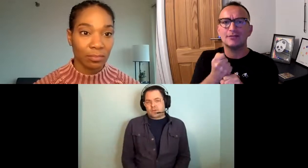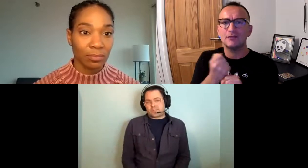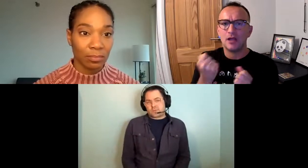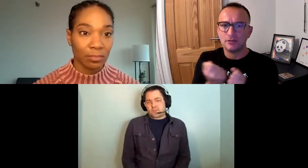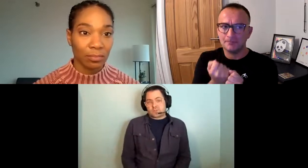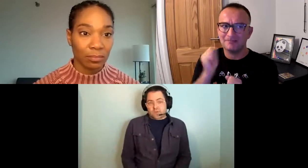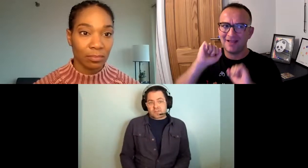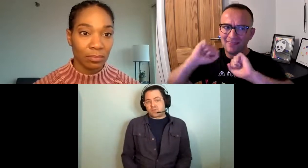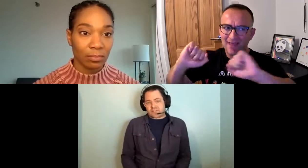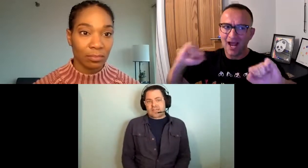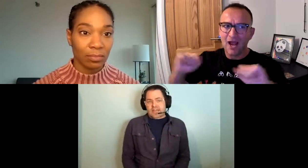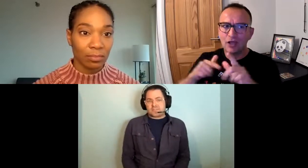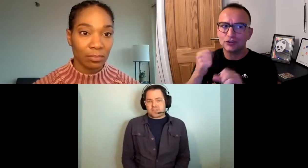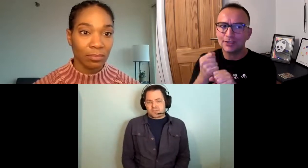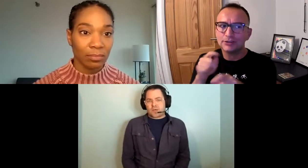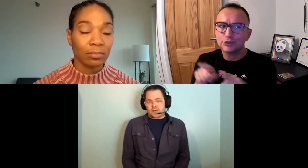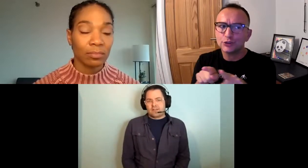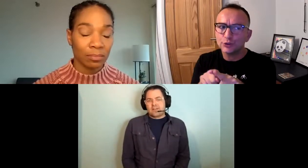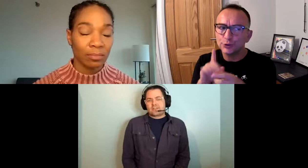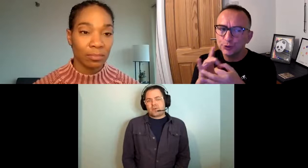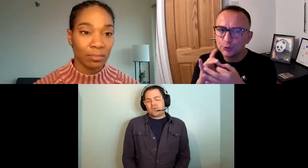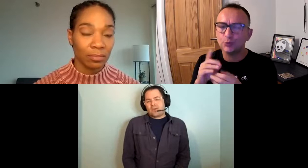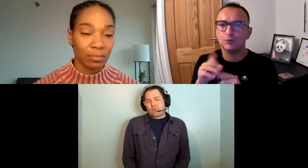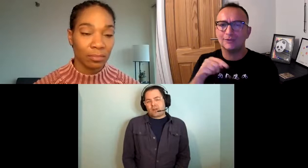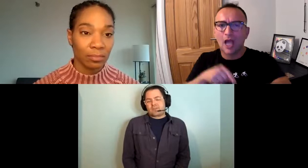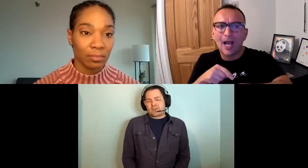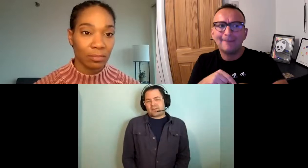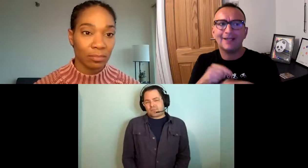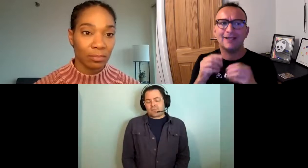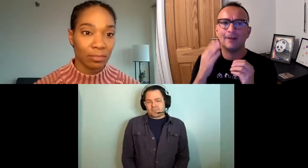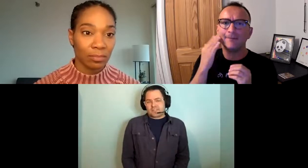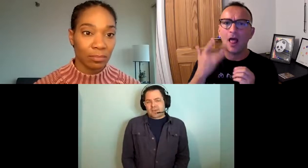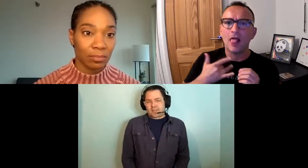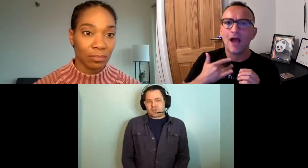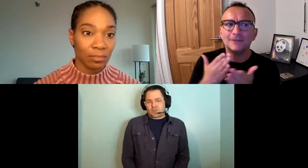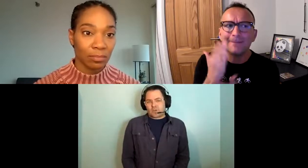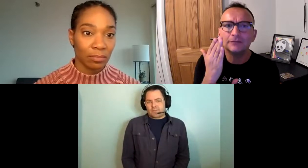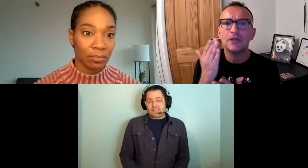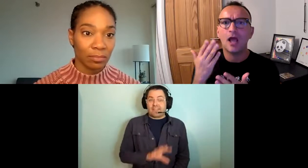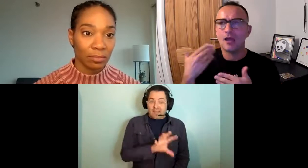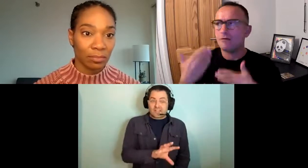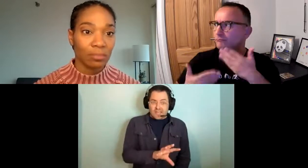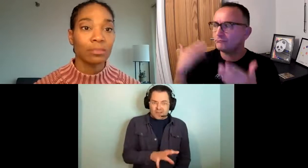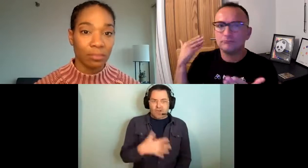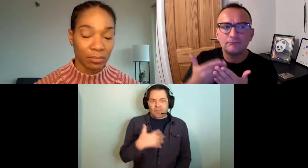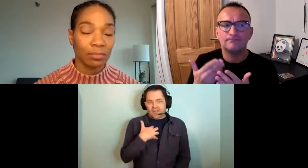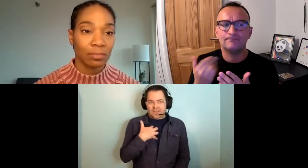agenda. Black Lives Matter is often that members of deaf black communities have really been focused on in the last